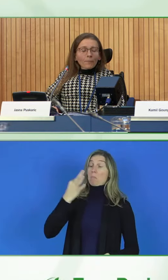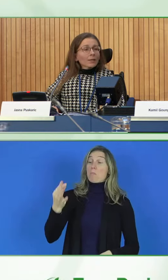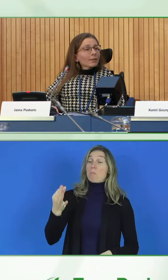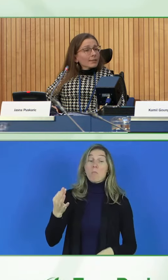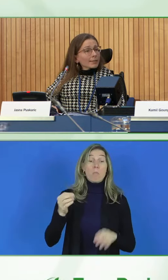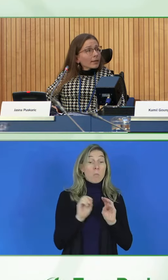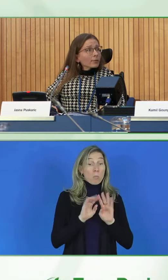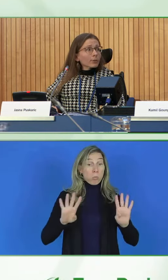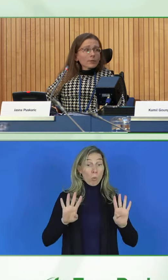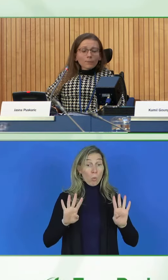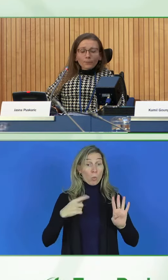Next slide, please.